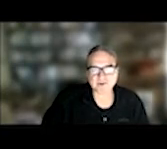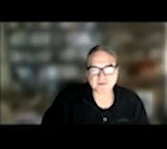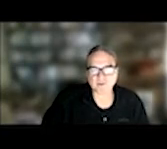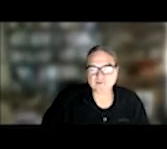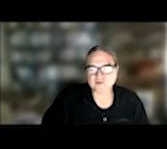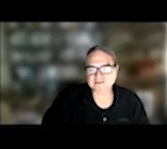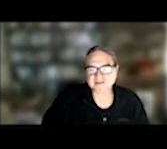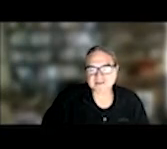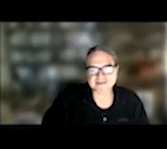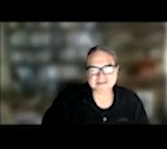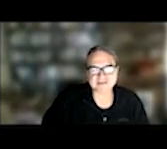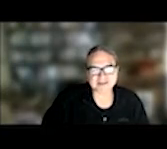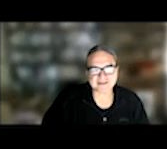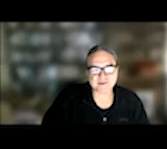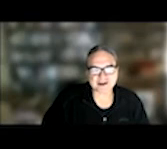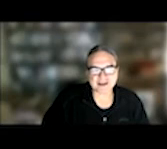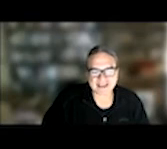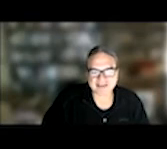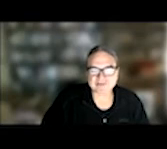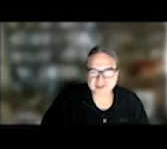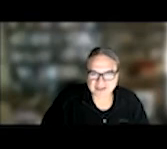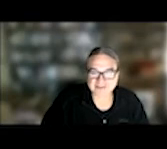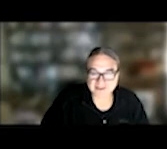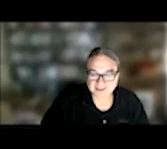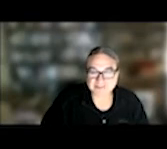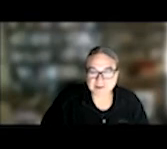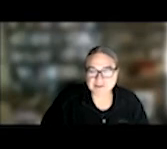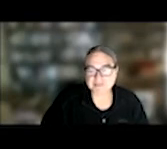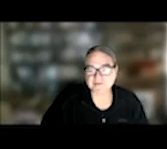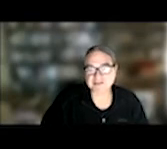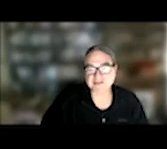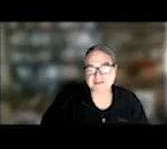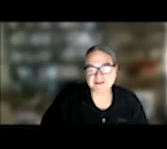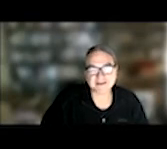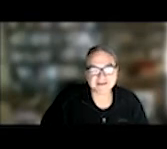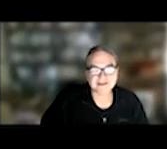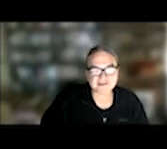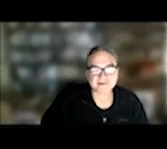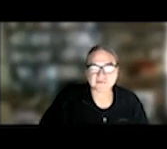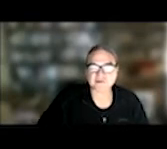more Workforce Development. We need more adverse childhood experiences prevention and in truth if